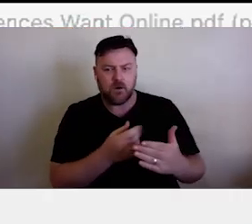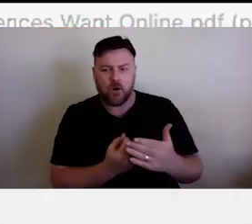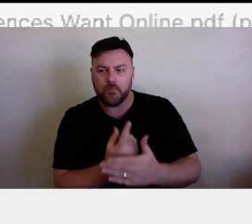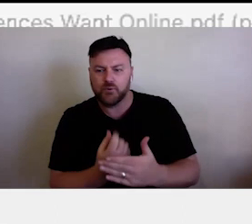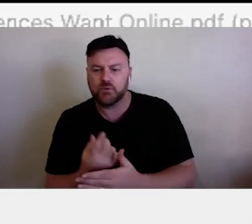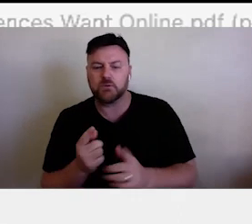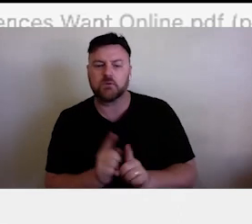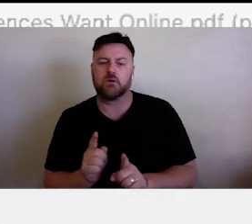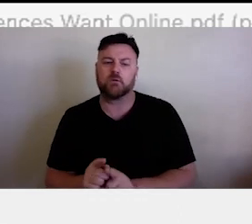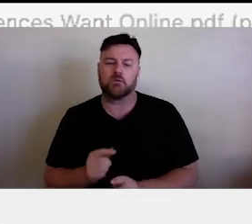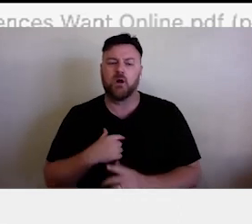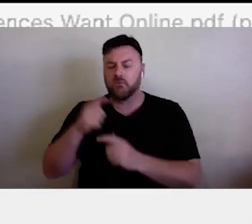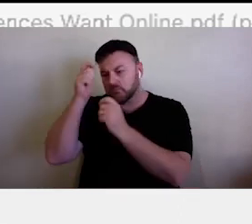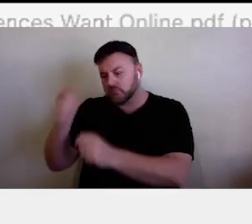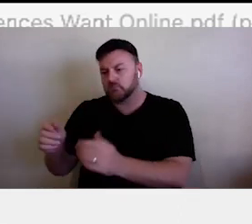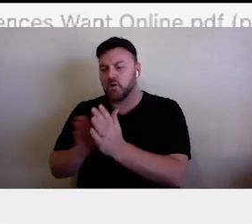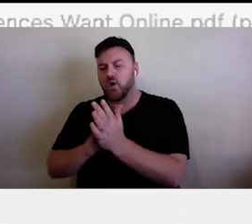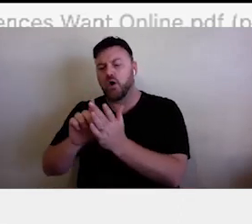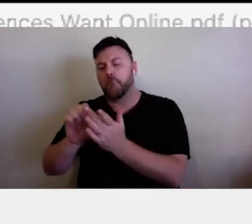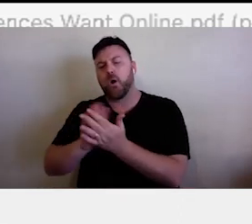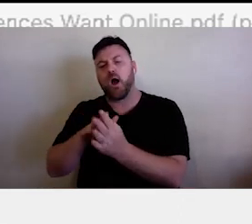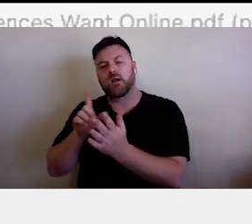come at this topic in a slightly different way. I think the other